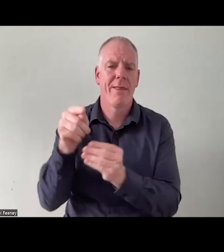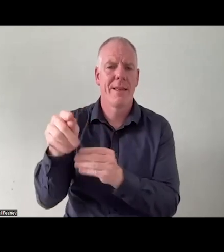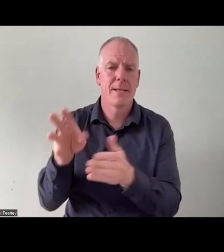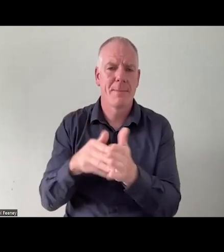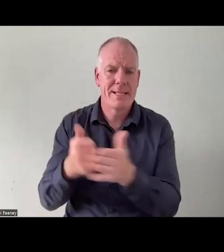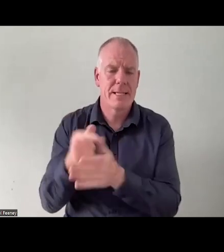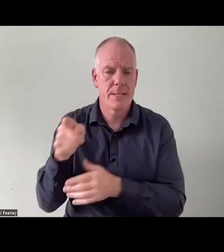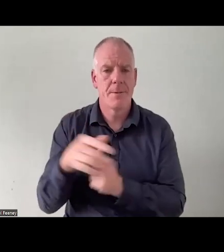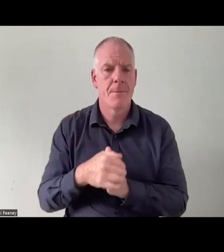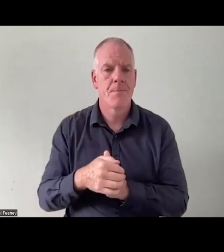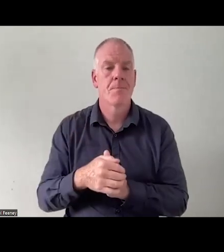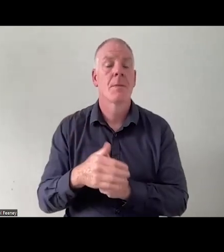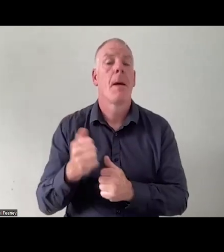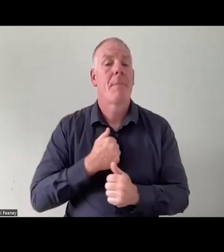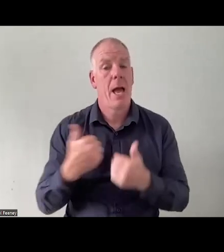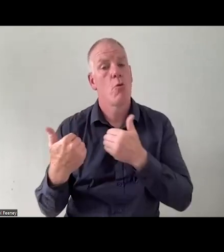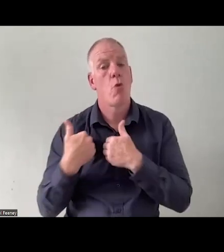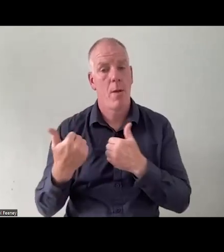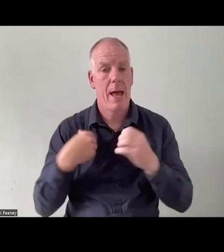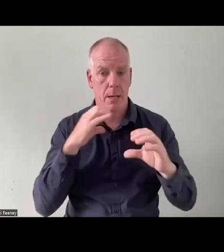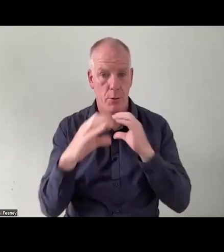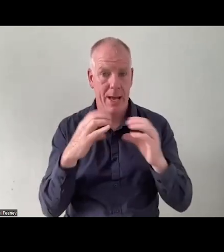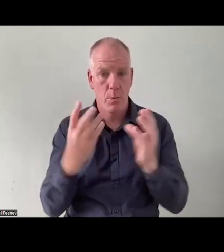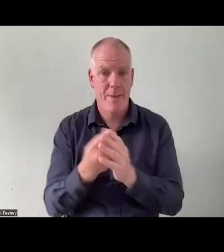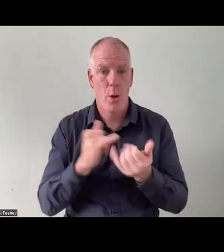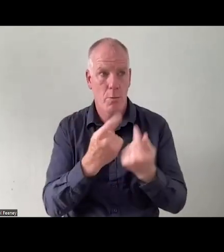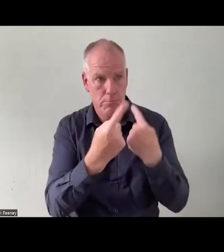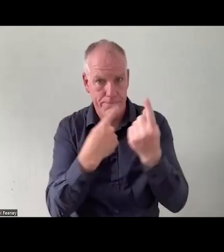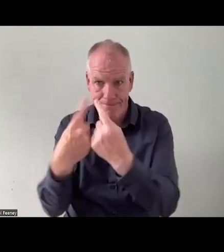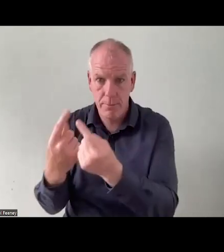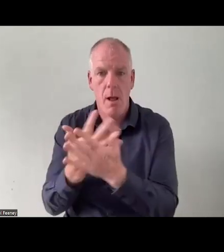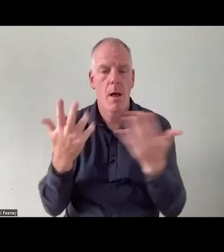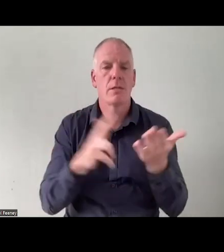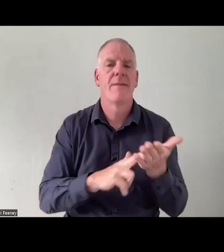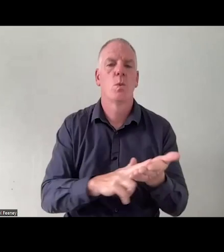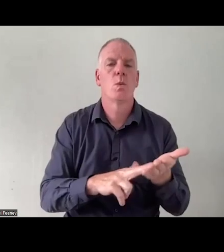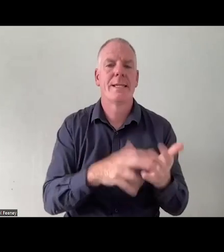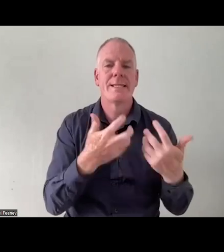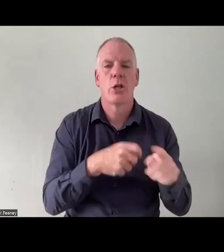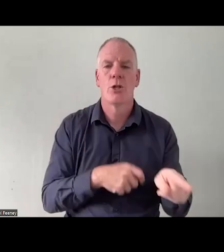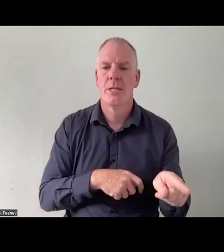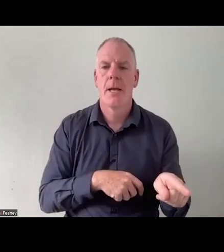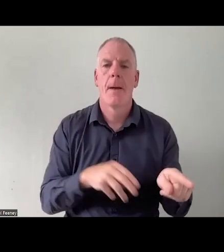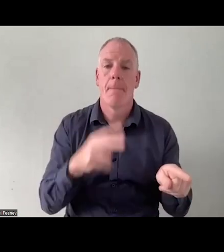As part of my role, I communicate directly with many of our users of our technology, people who are blind or visually impaired